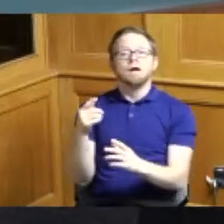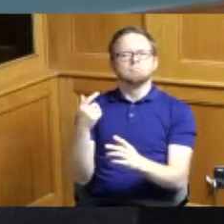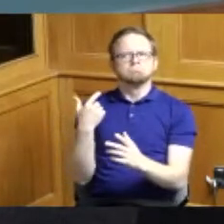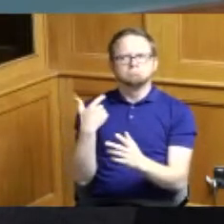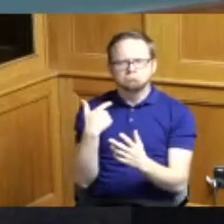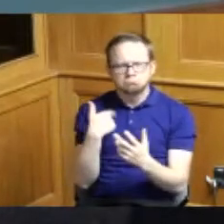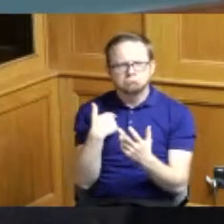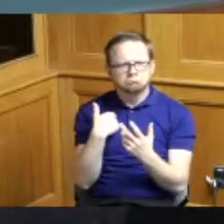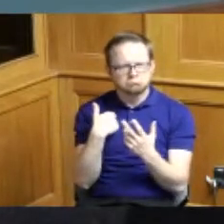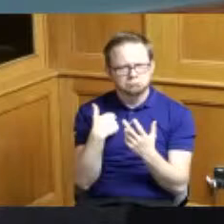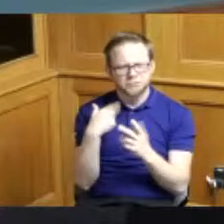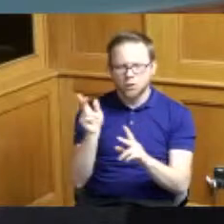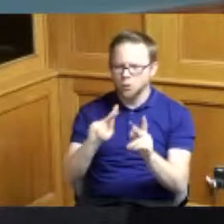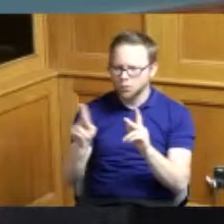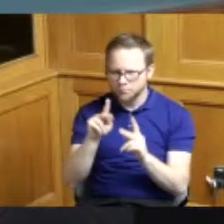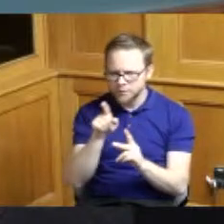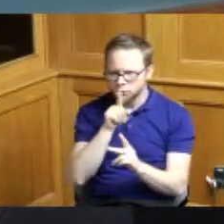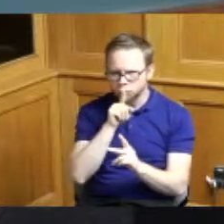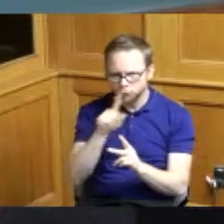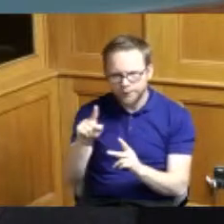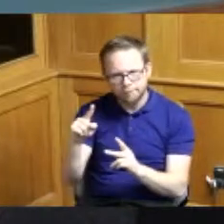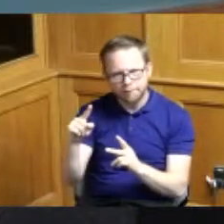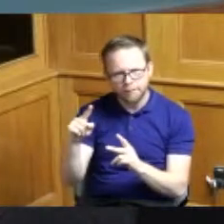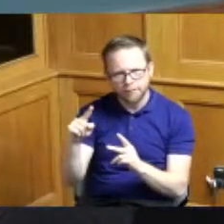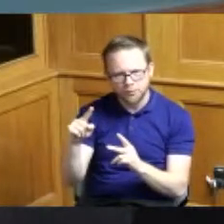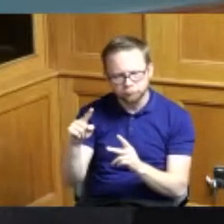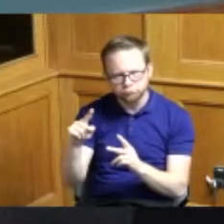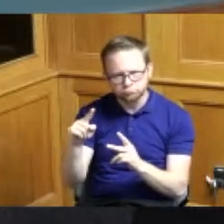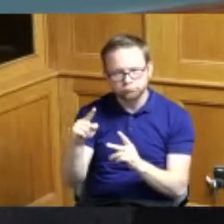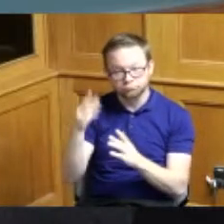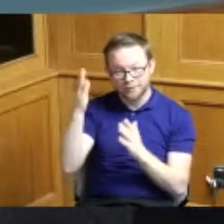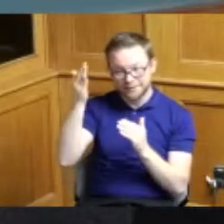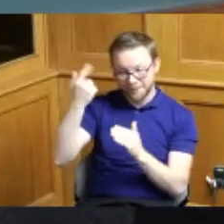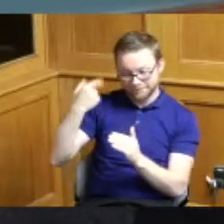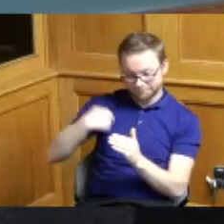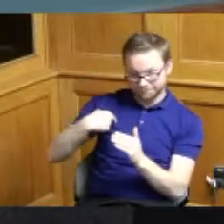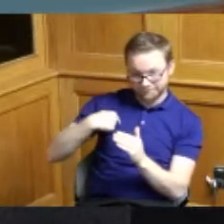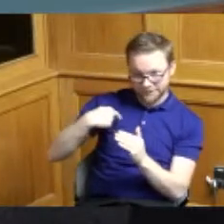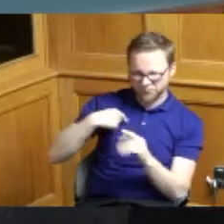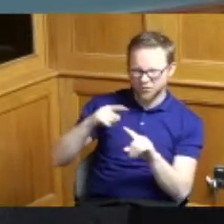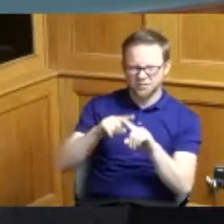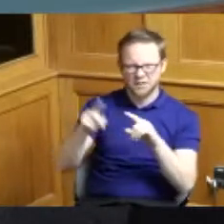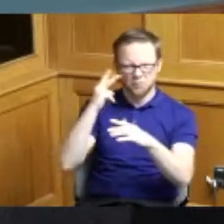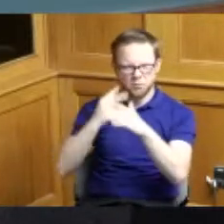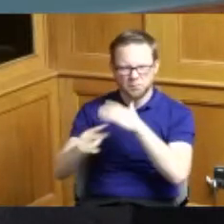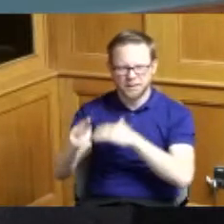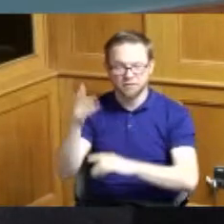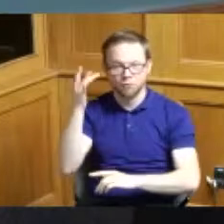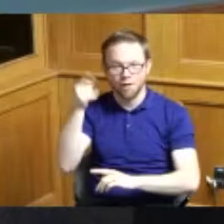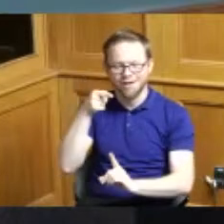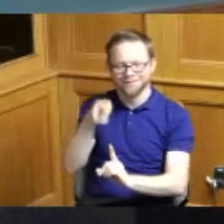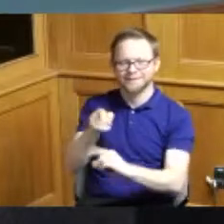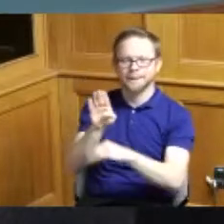kind of look at me to have a different outlook because this is the business that I have been in